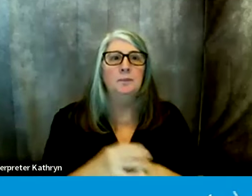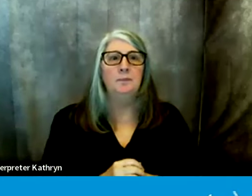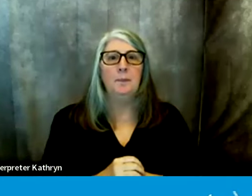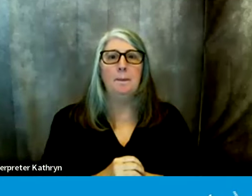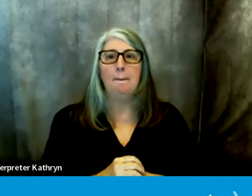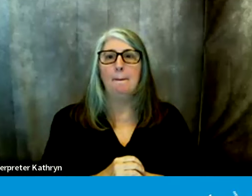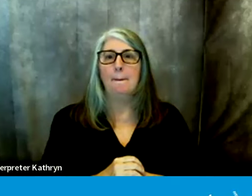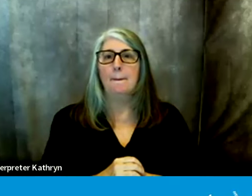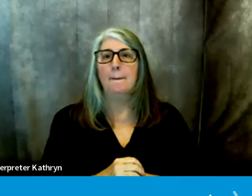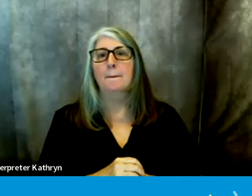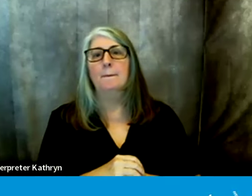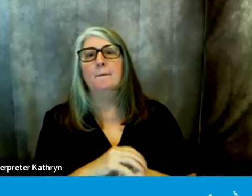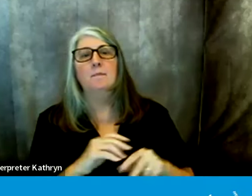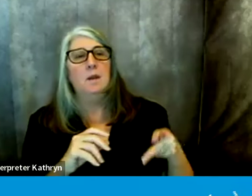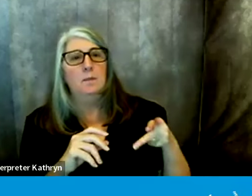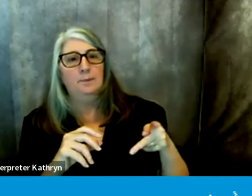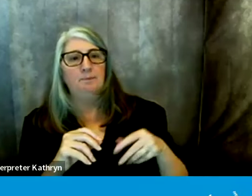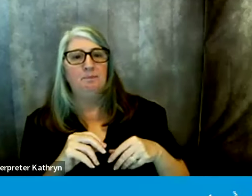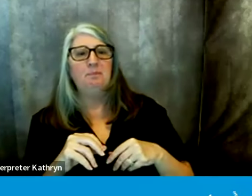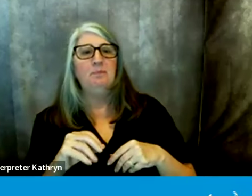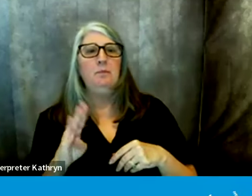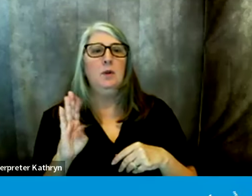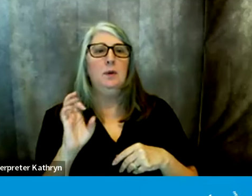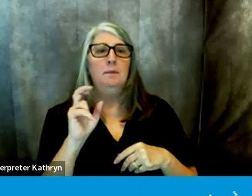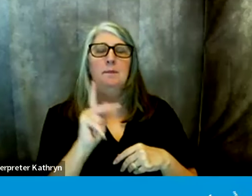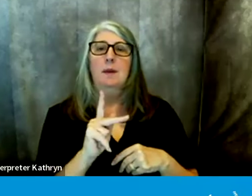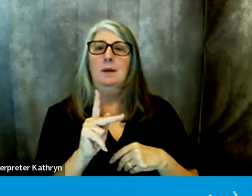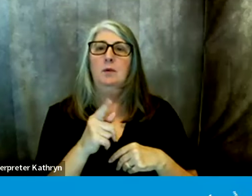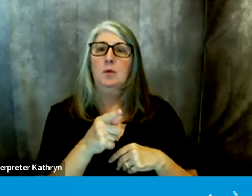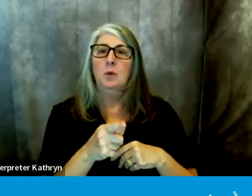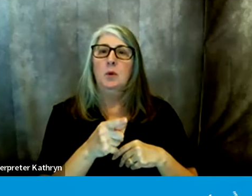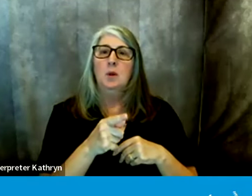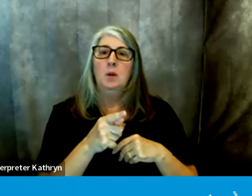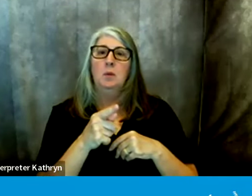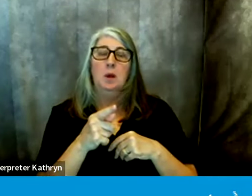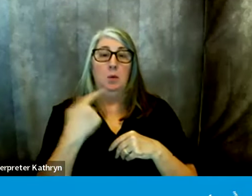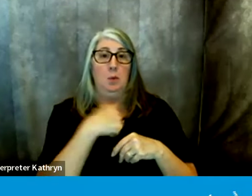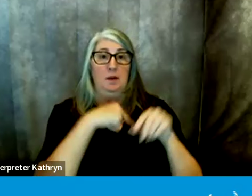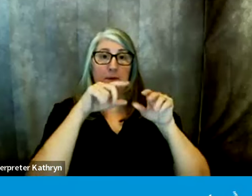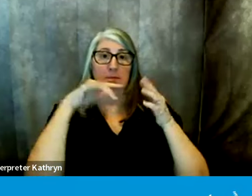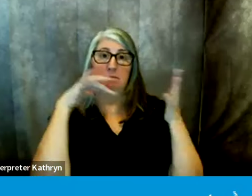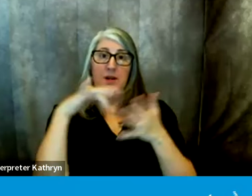Again, going back to some of the work we did over the last five years that's now published and available in the public domain,